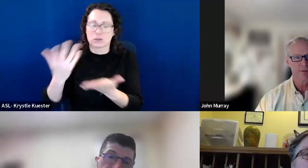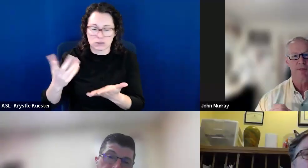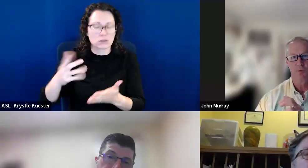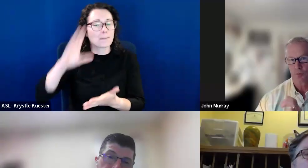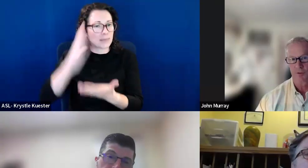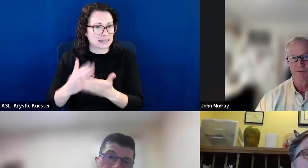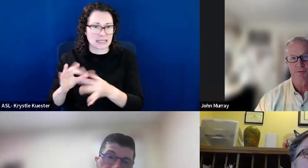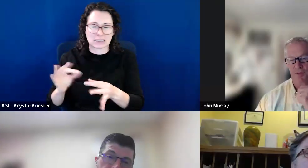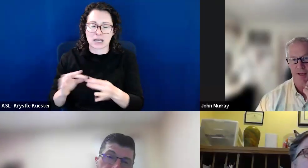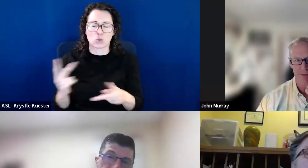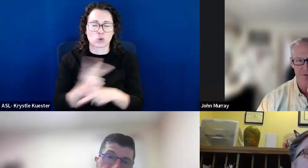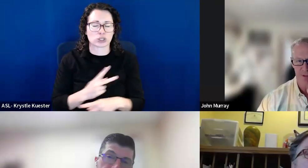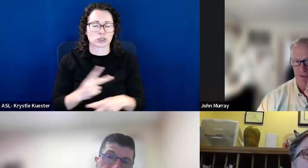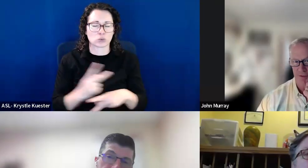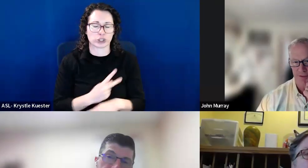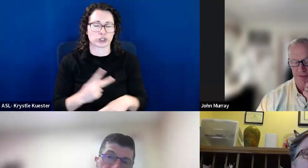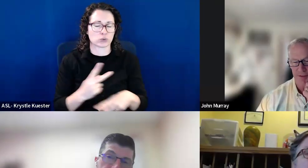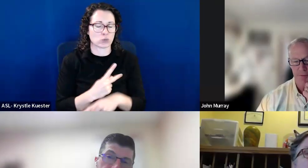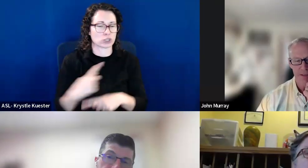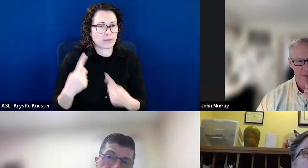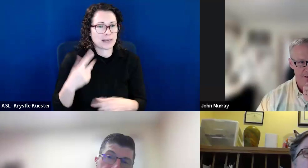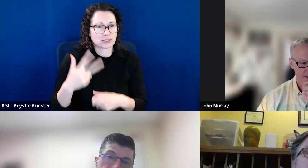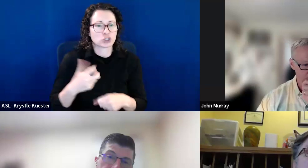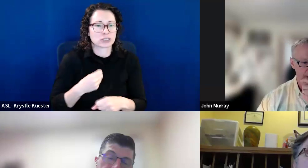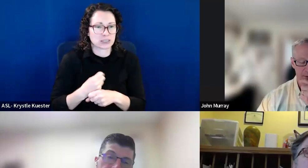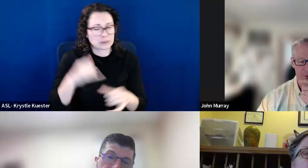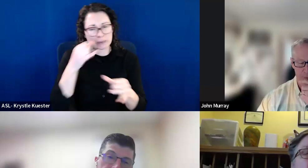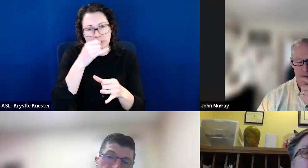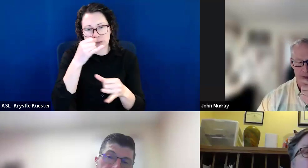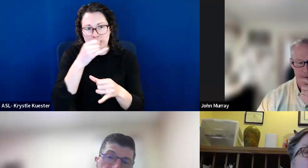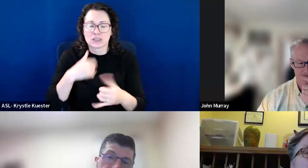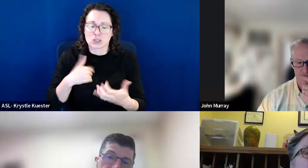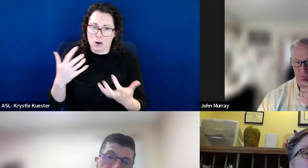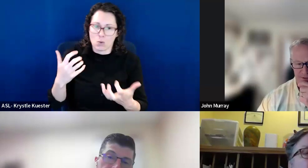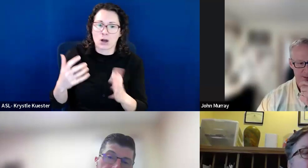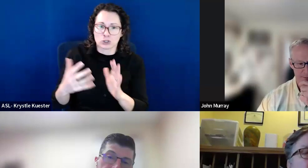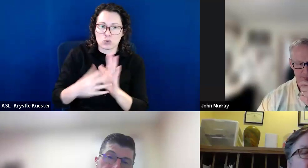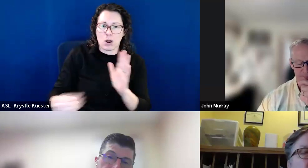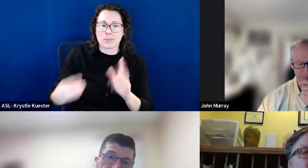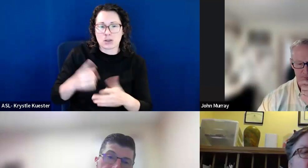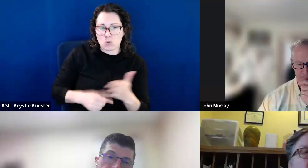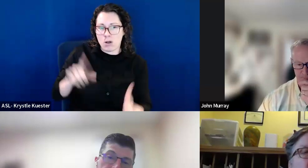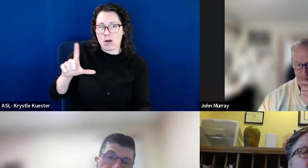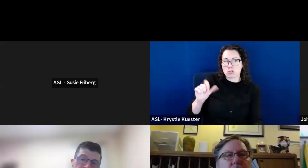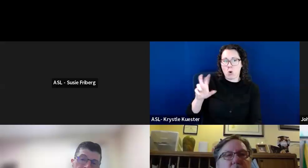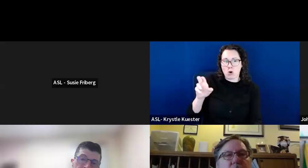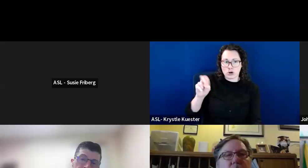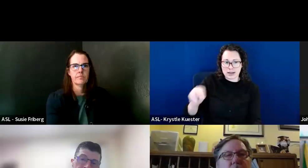worse and worse over the last three years. So I I would echo what Lauren was saying. Mr. Murray,